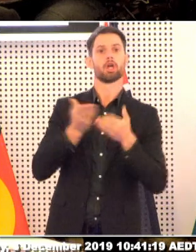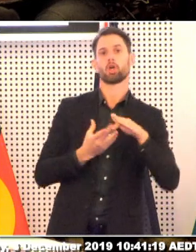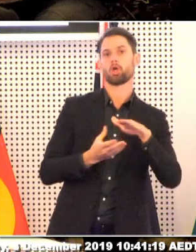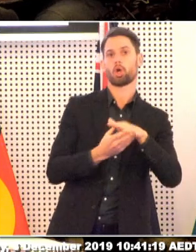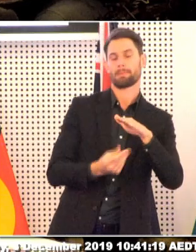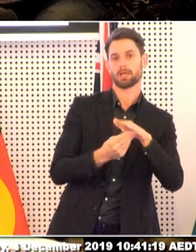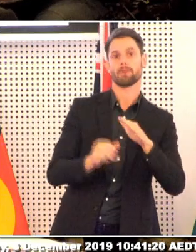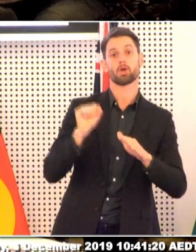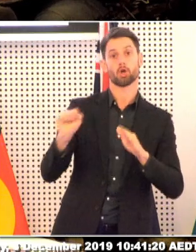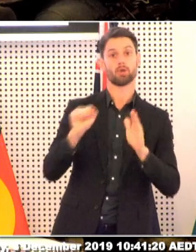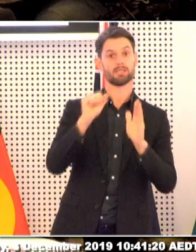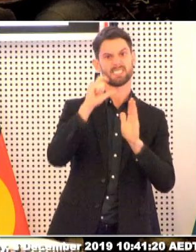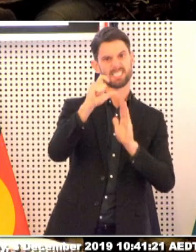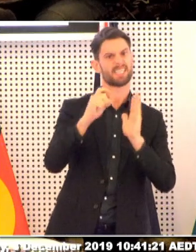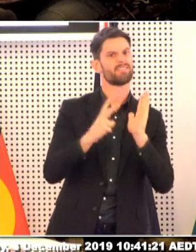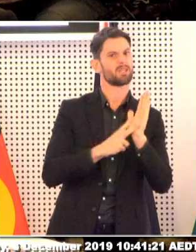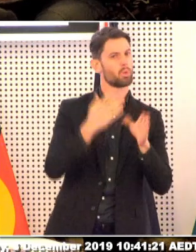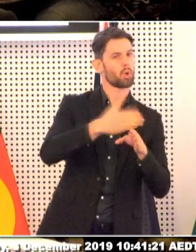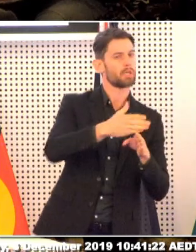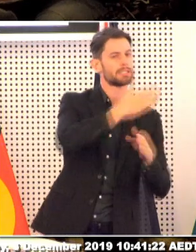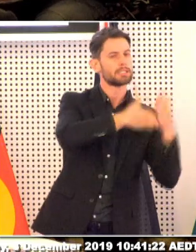her CV and her publications.